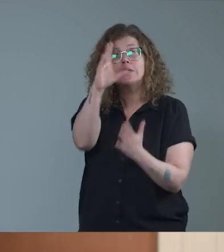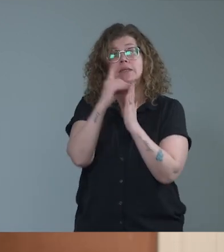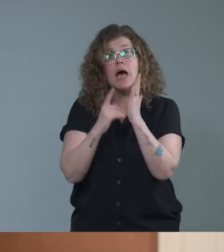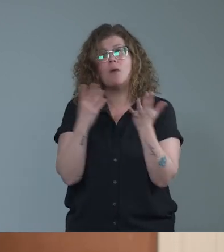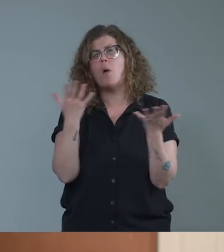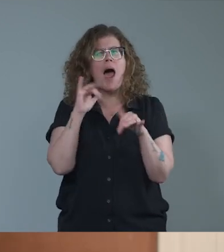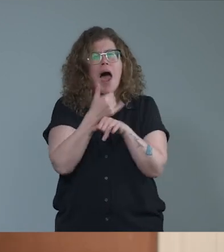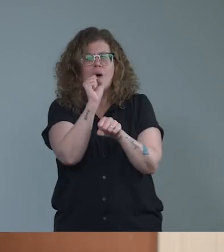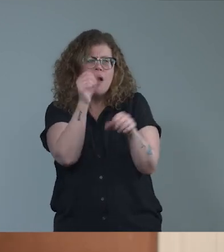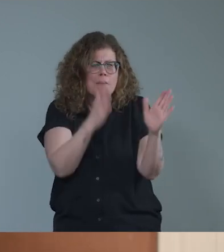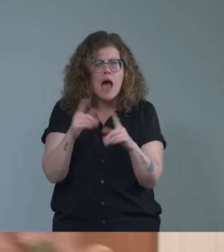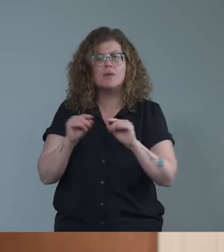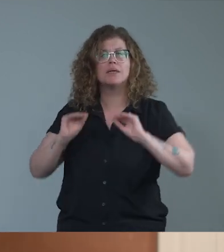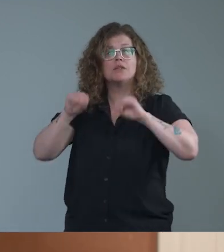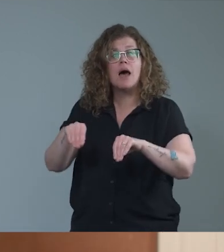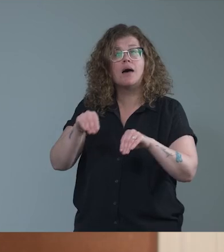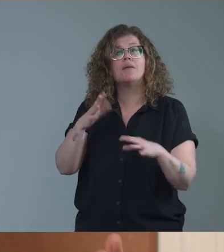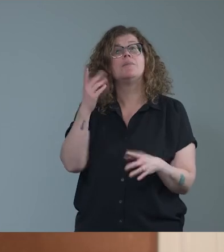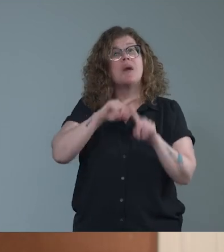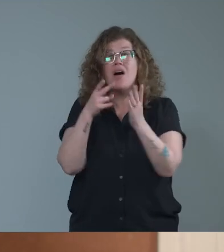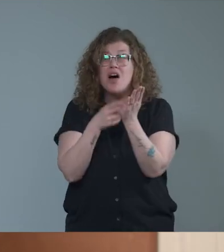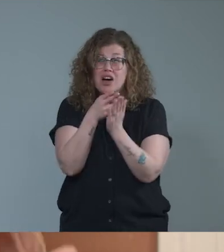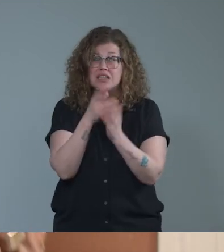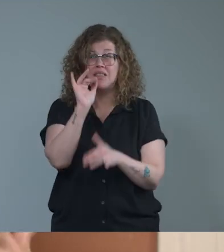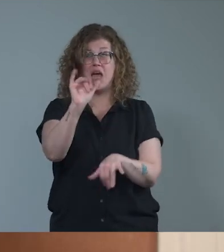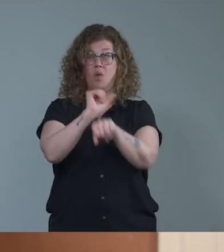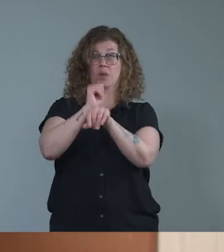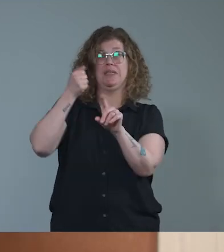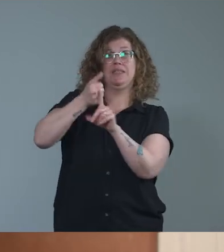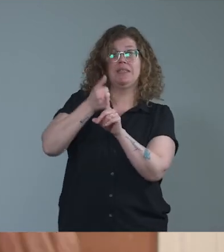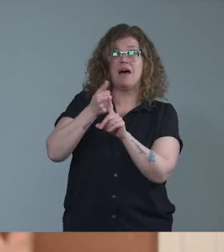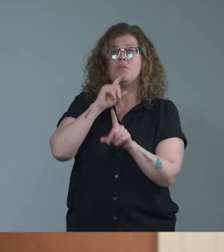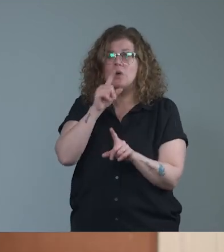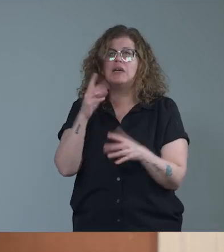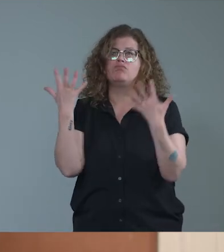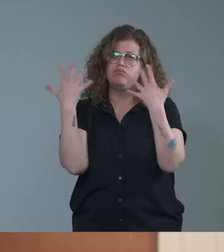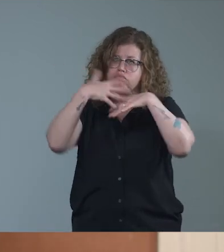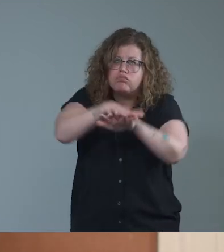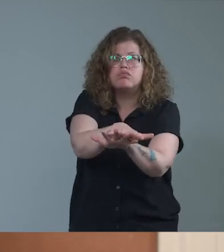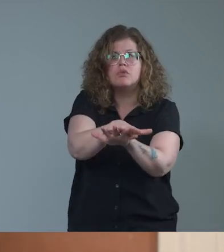how you plan to install, but honestly, until the work itself is actually fabricated and you have the dates and times,